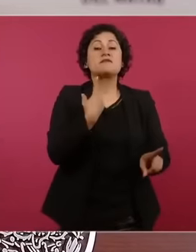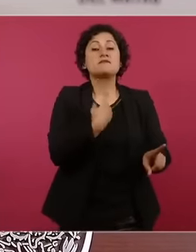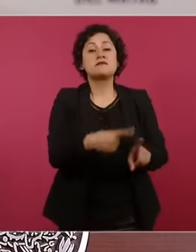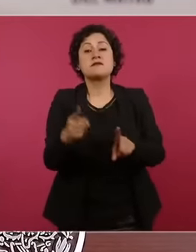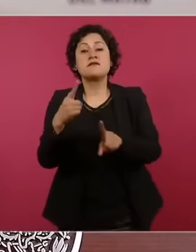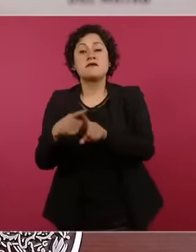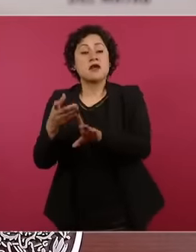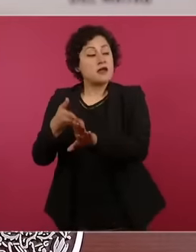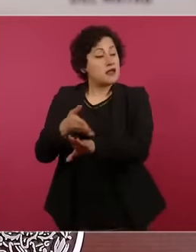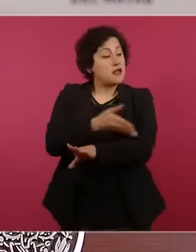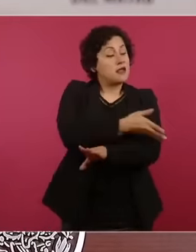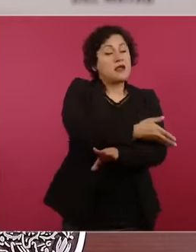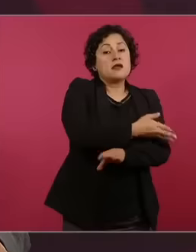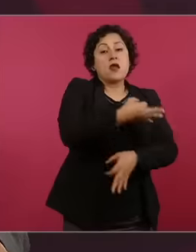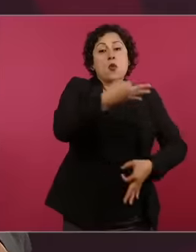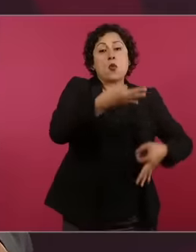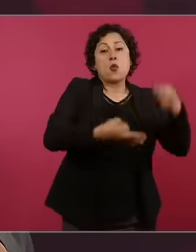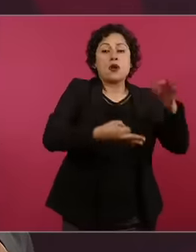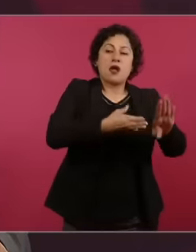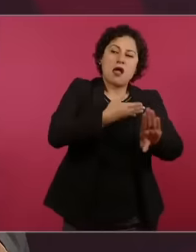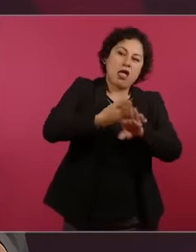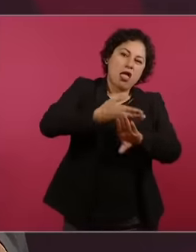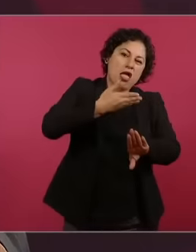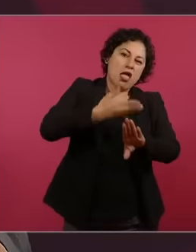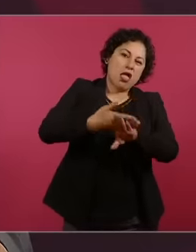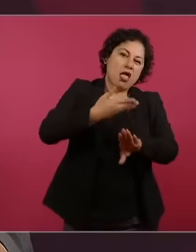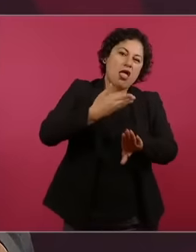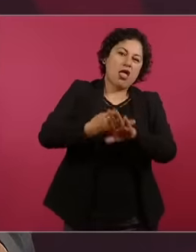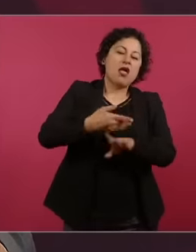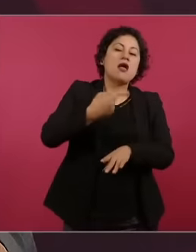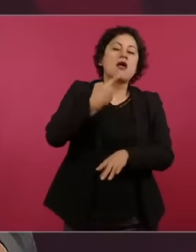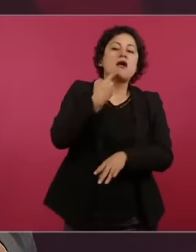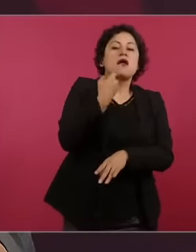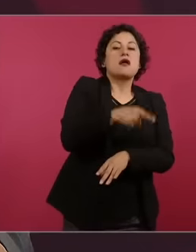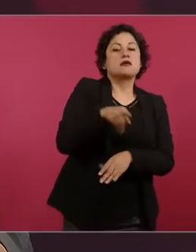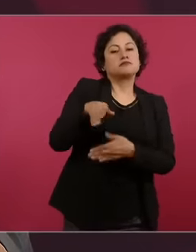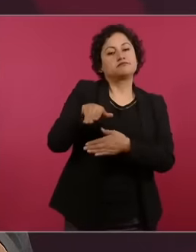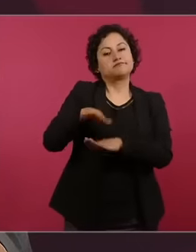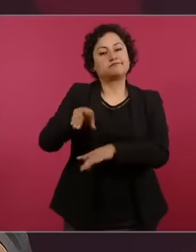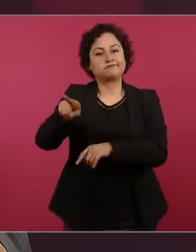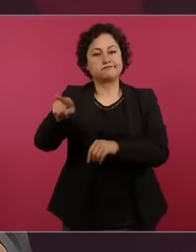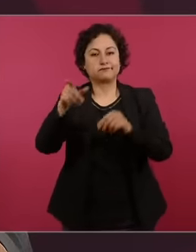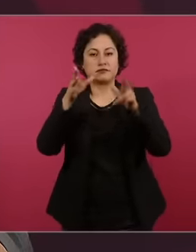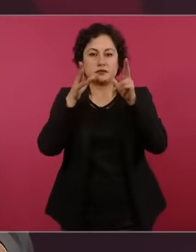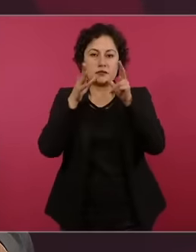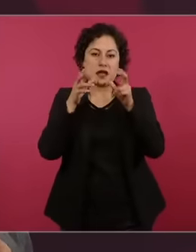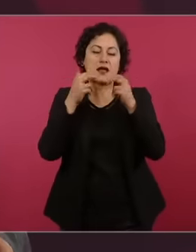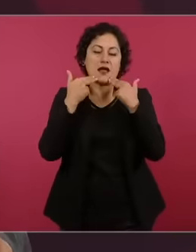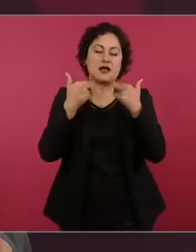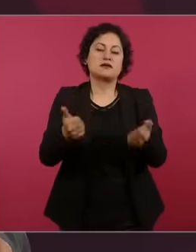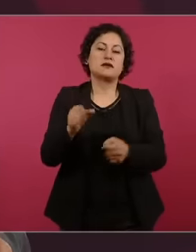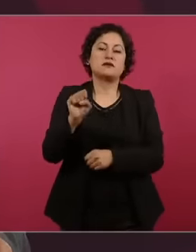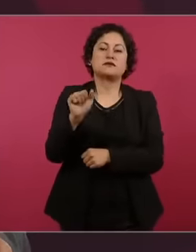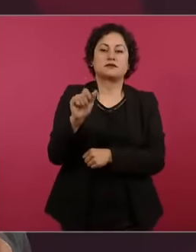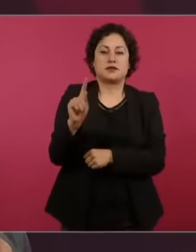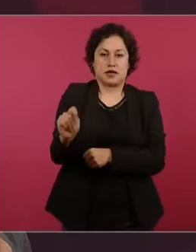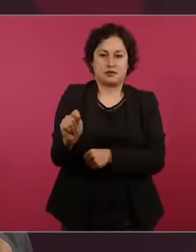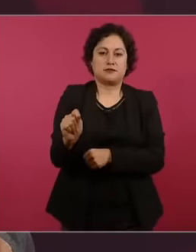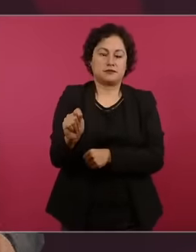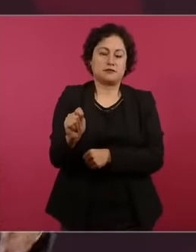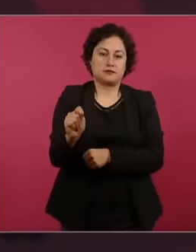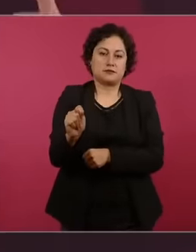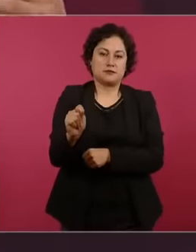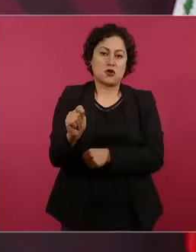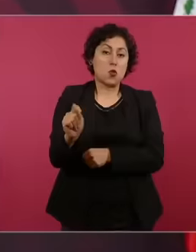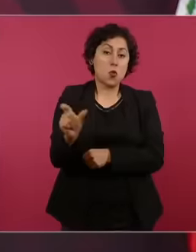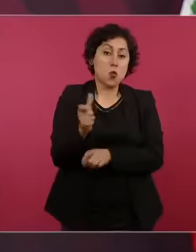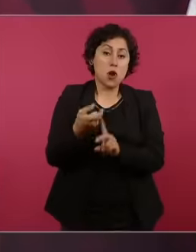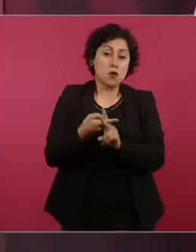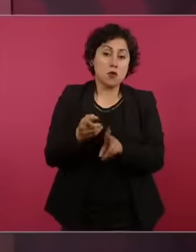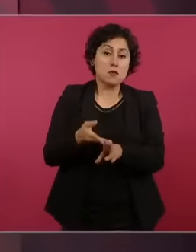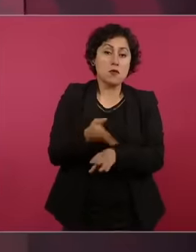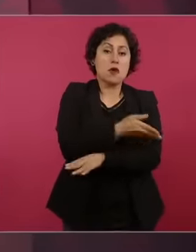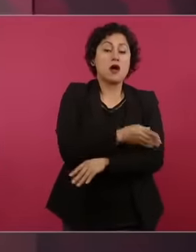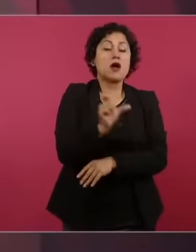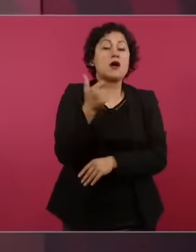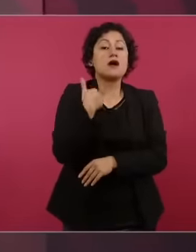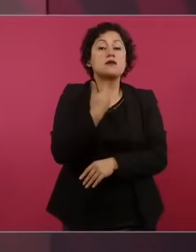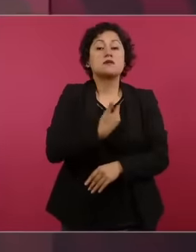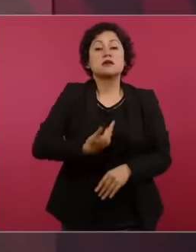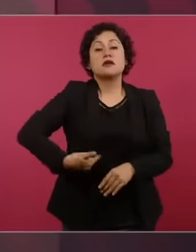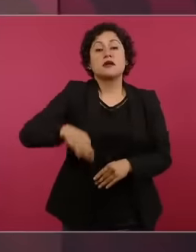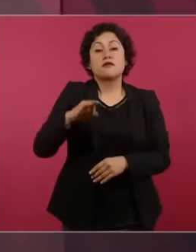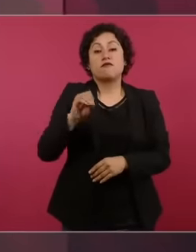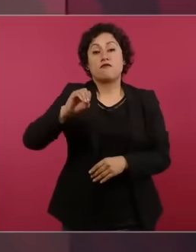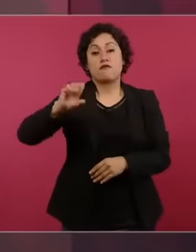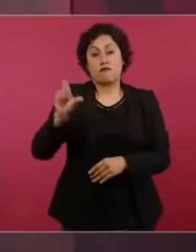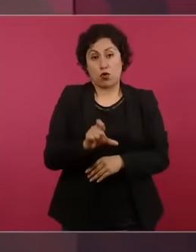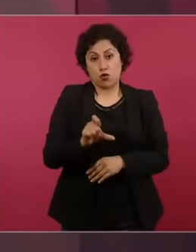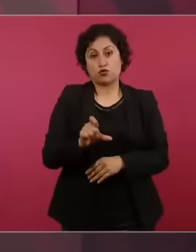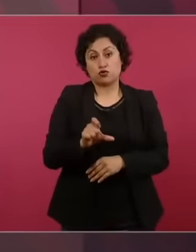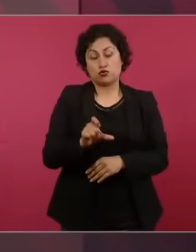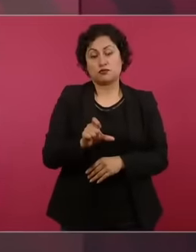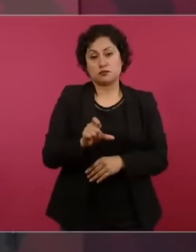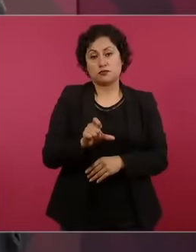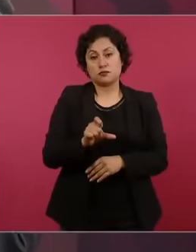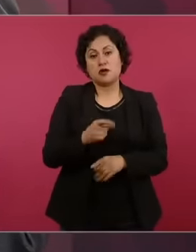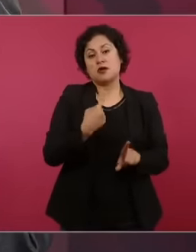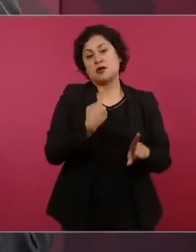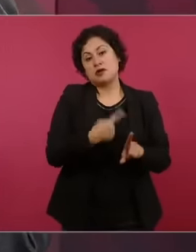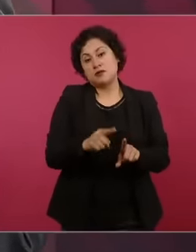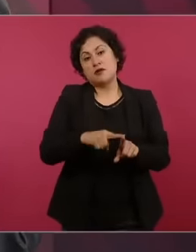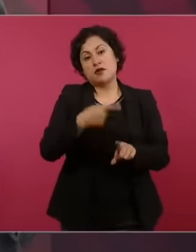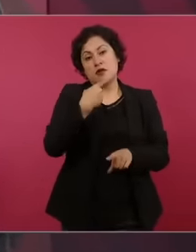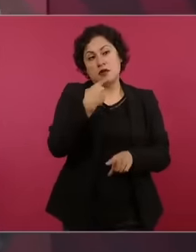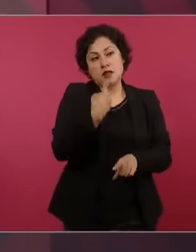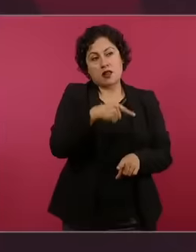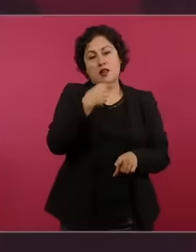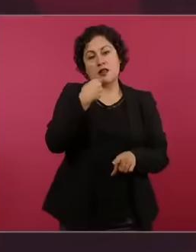the SAT since the time of Fox, a number of resources,